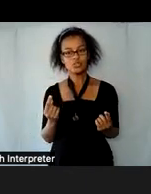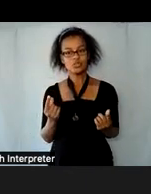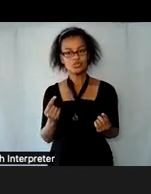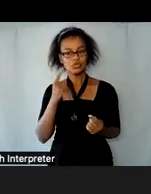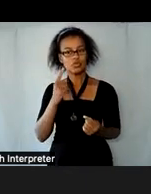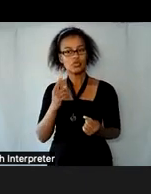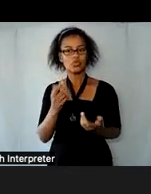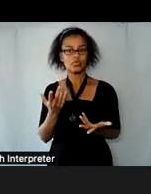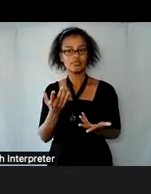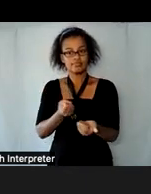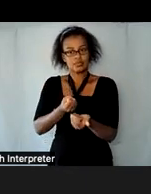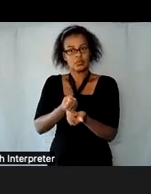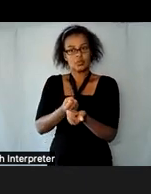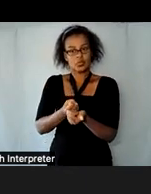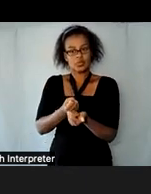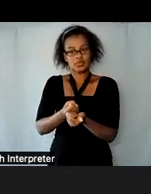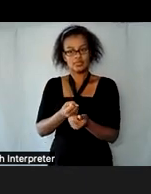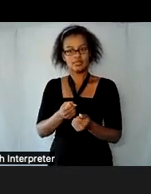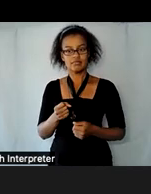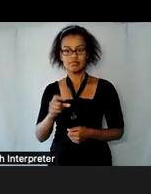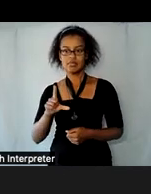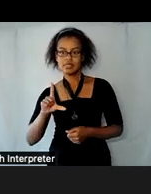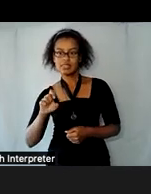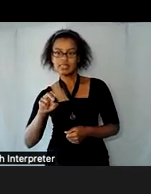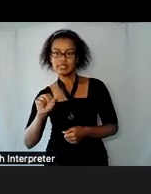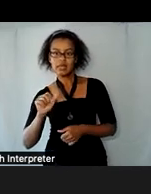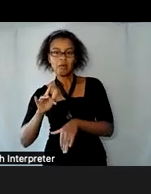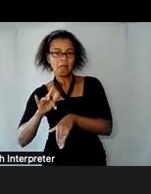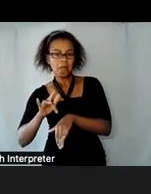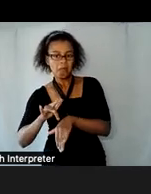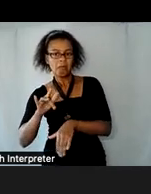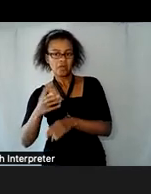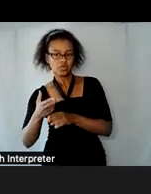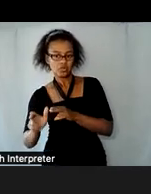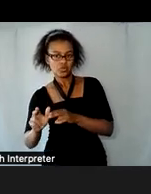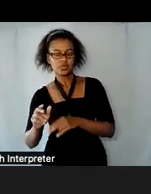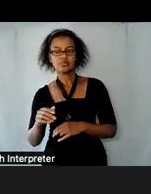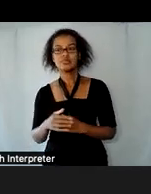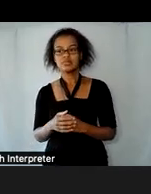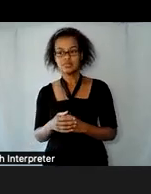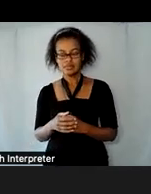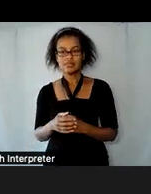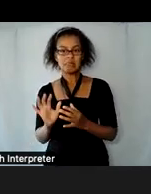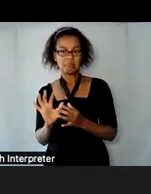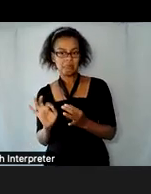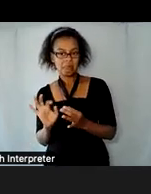I think Alina has alluded to this a little bit and spoken about it a little bit and possibly to many of you.